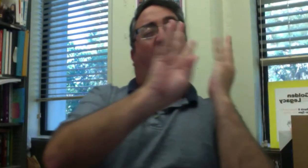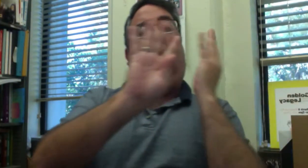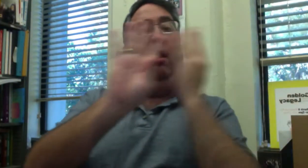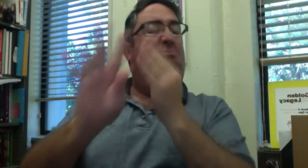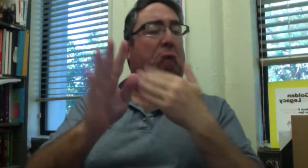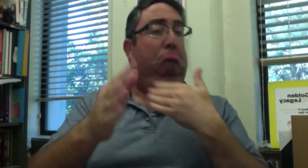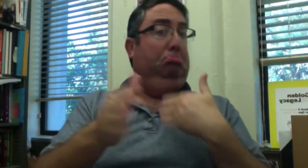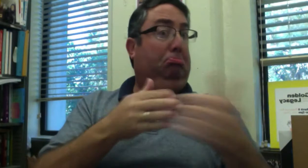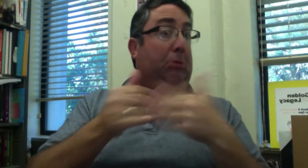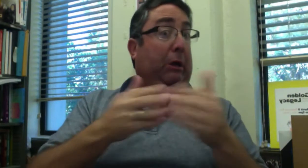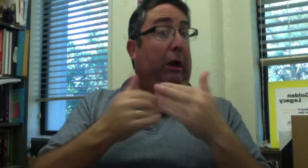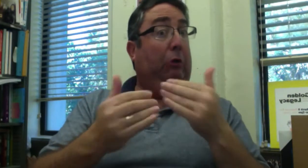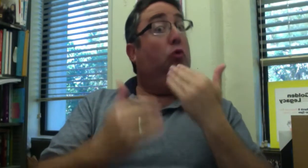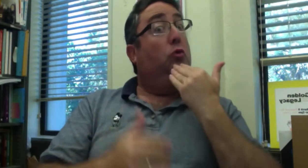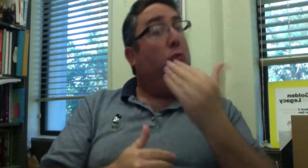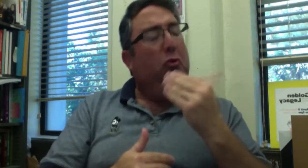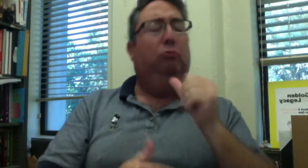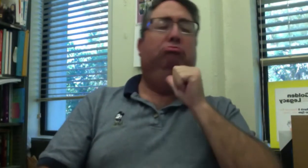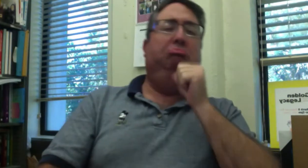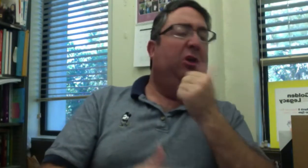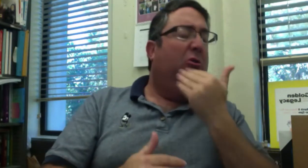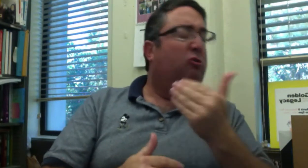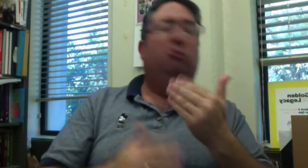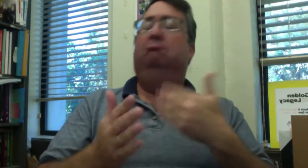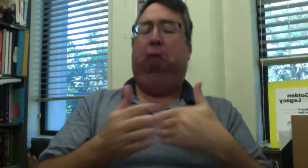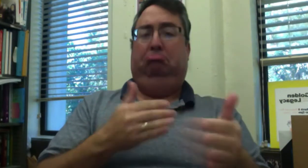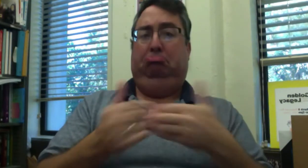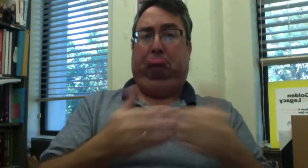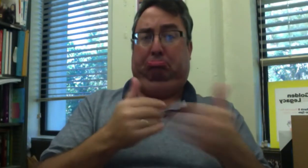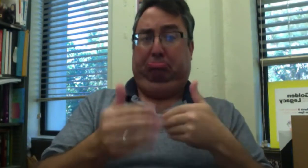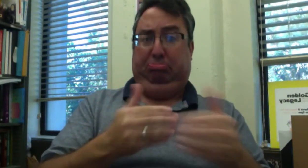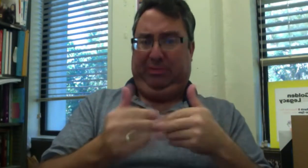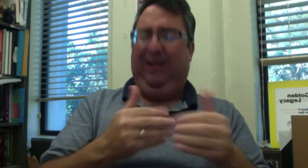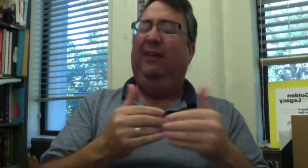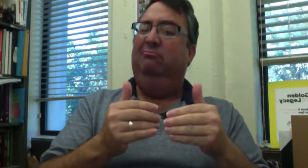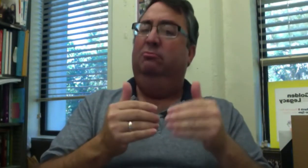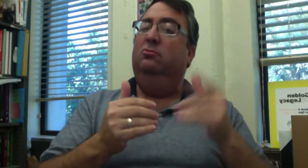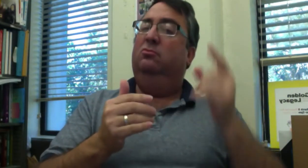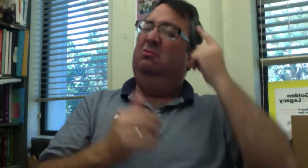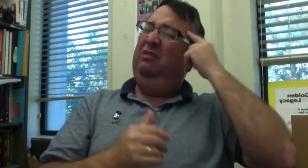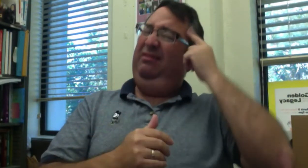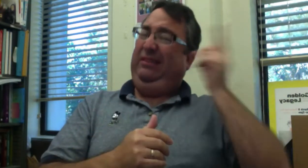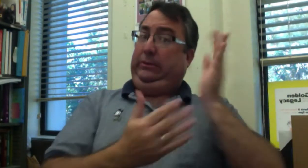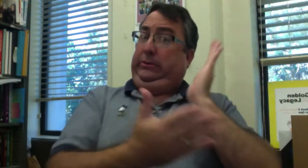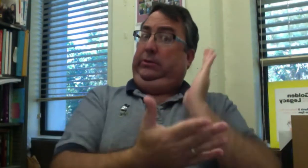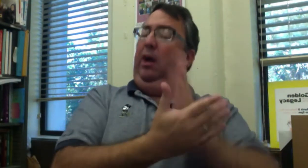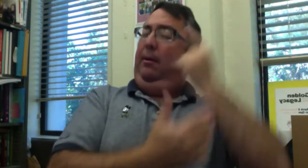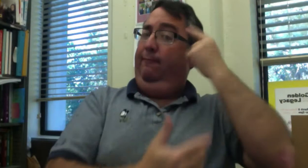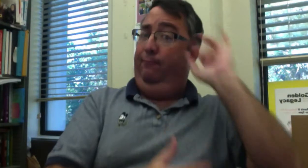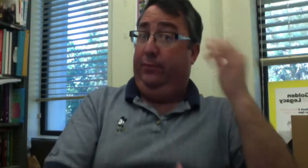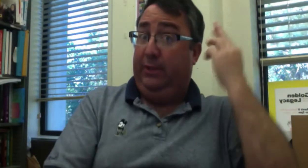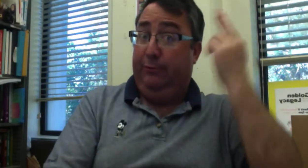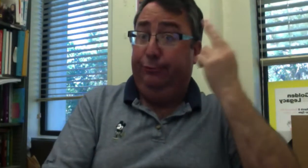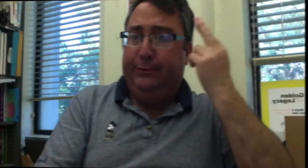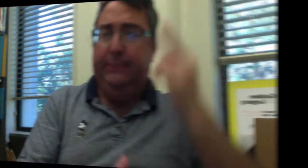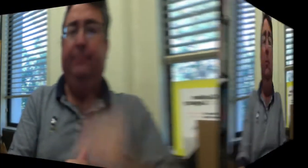The show realized that they were just getting more and more of these unqualified singers hoping to get air time. So I think they stopped for that reason.